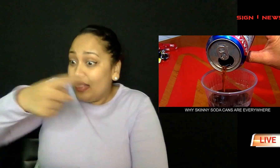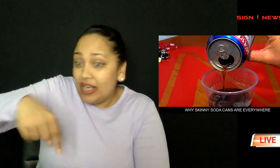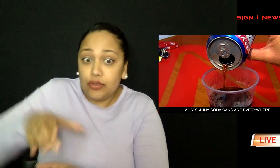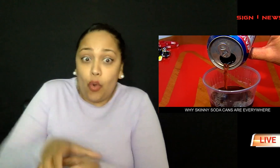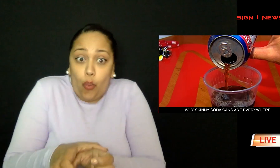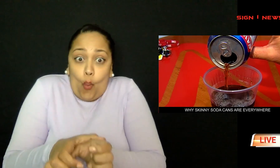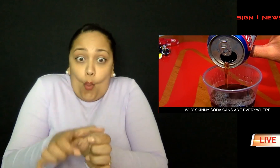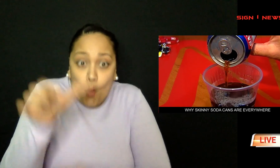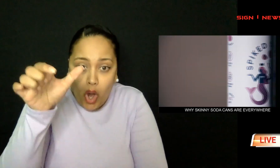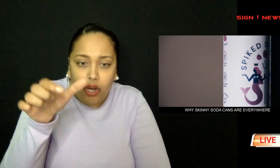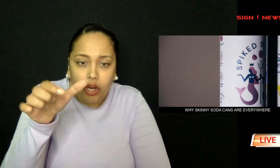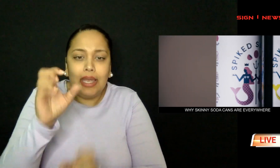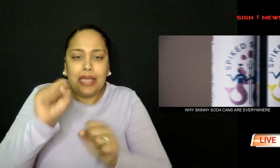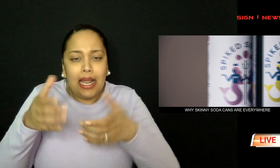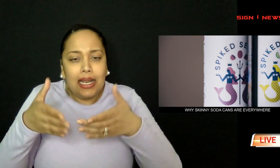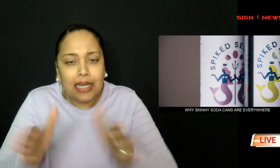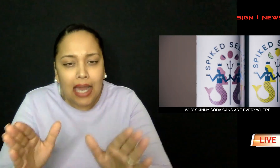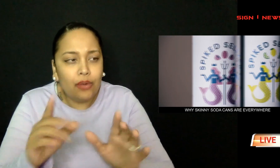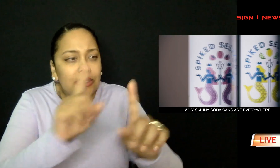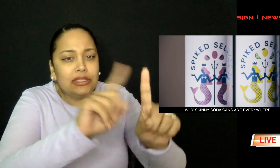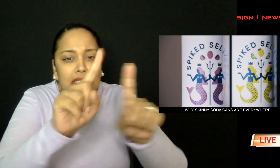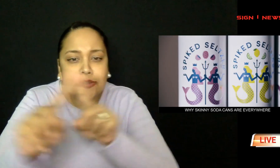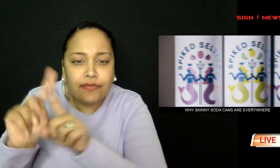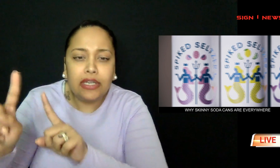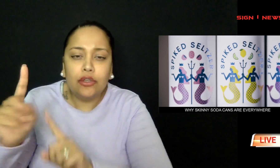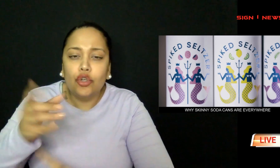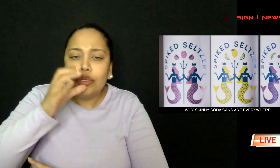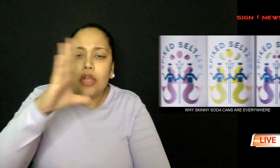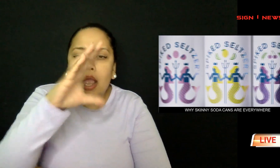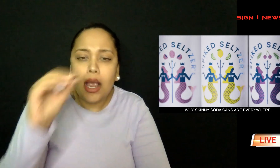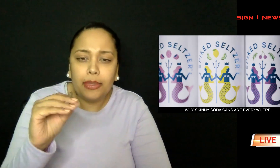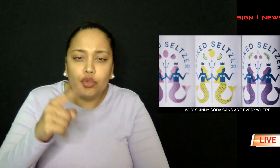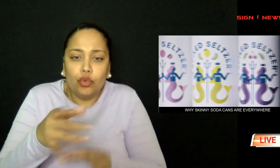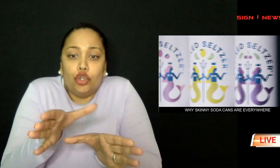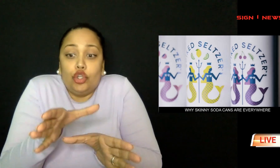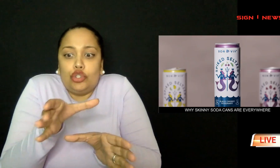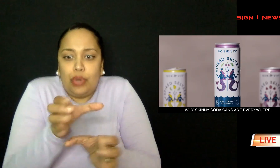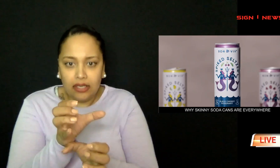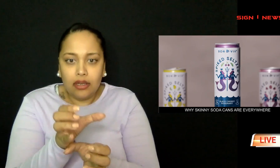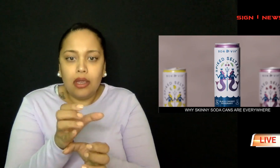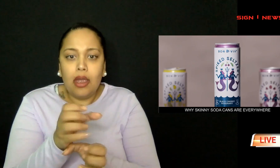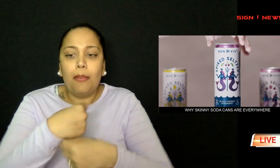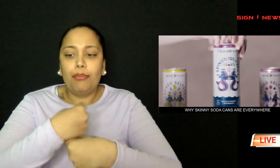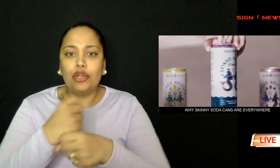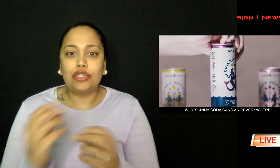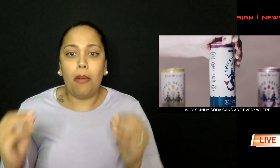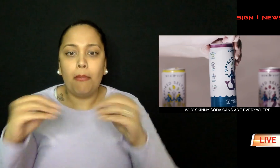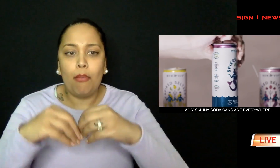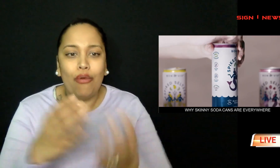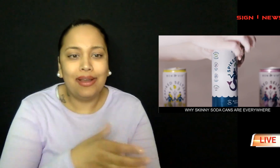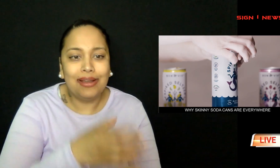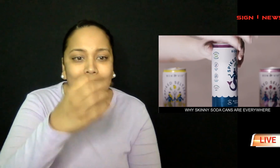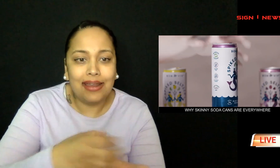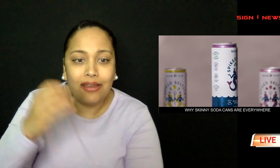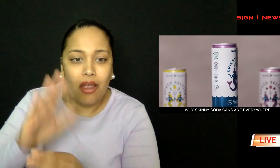but actually the slimmer cans allow beverage companies to squeeze more cans on the store